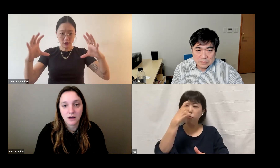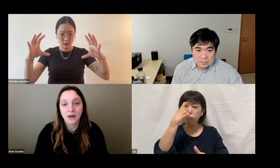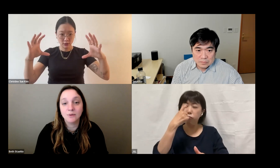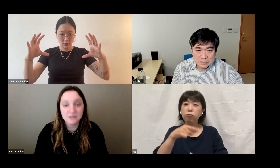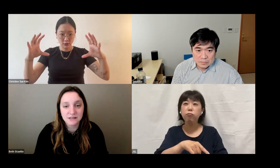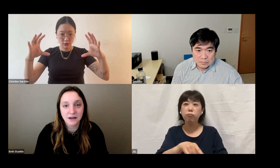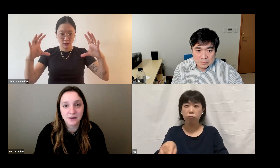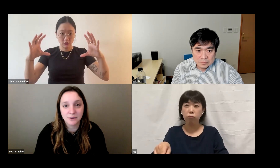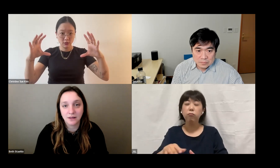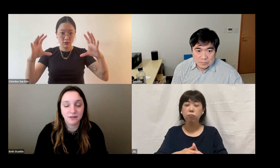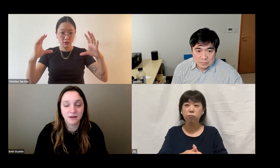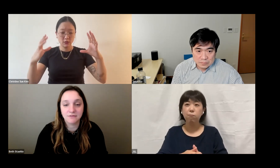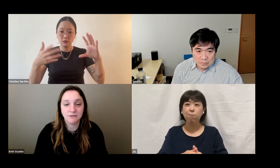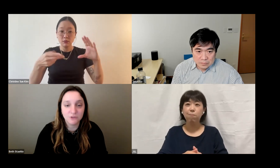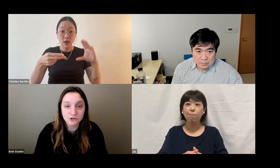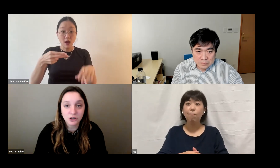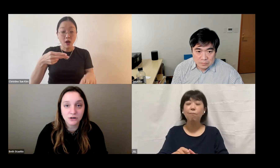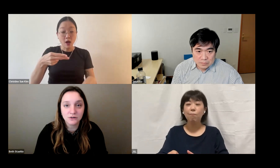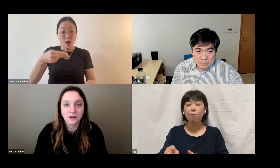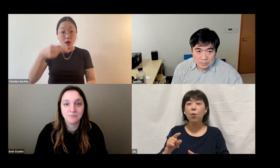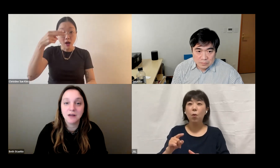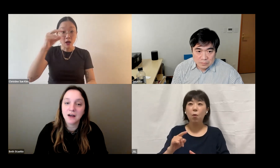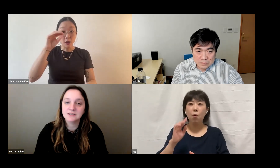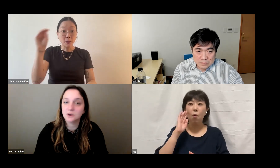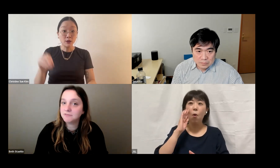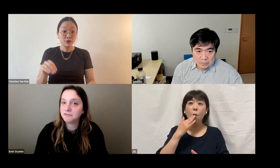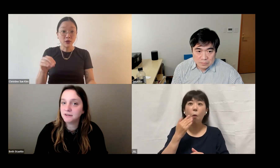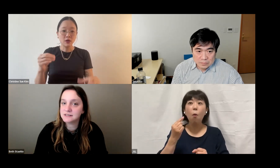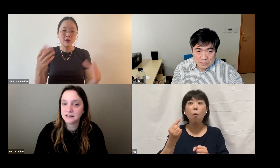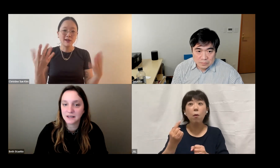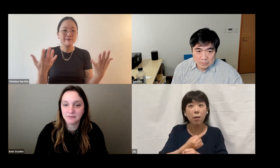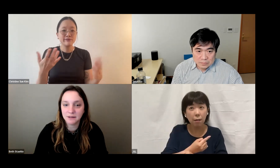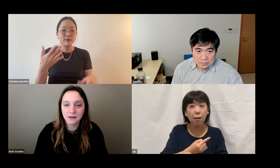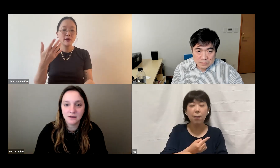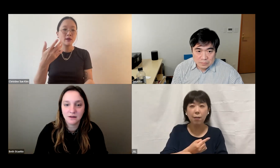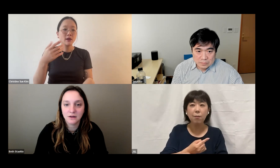I will say when I think of the future, I'm not as hopeful as I can be.